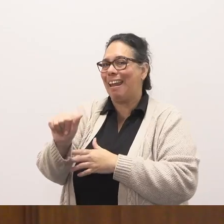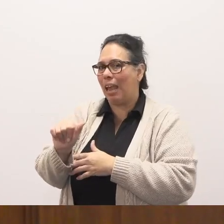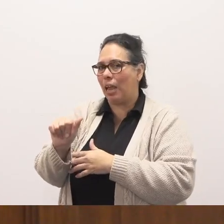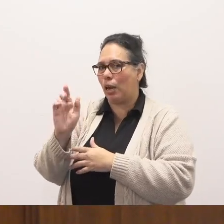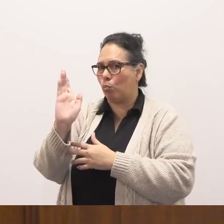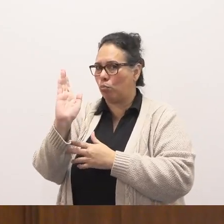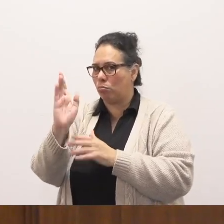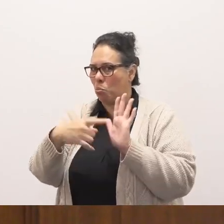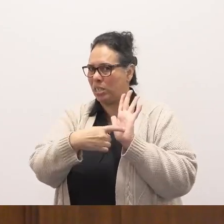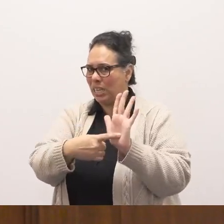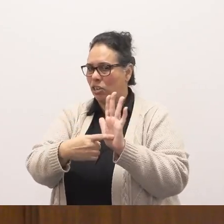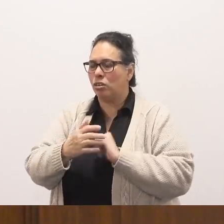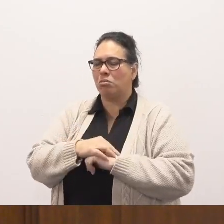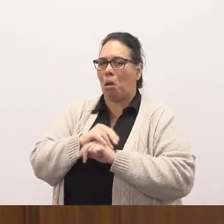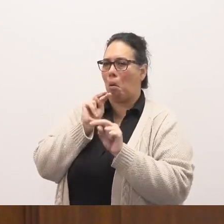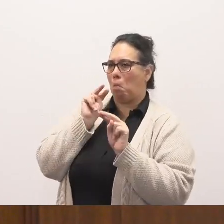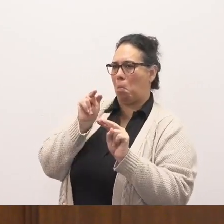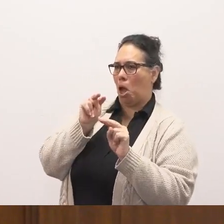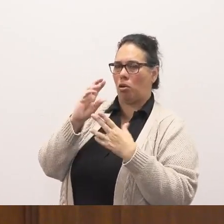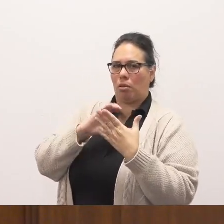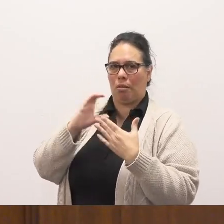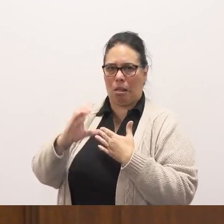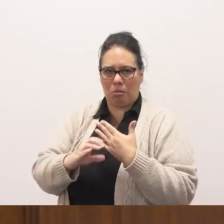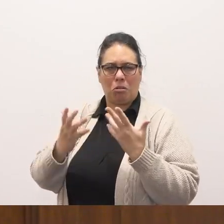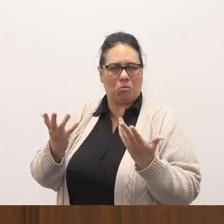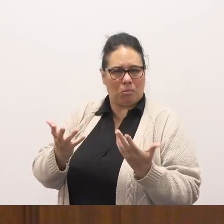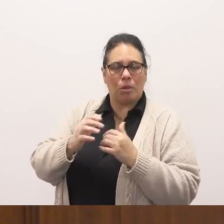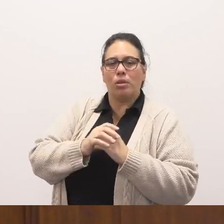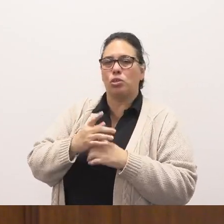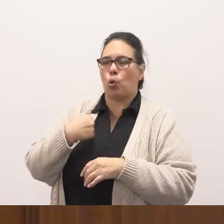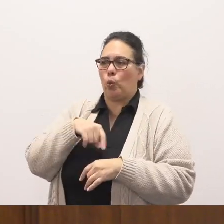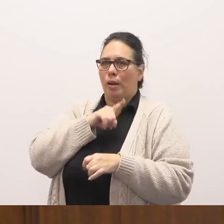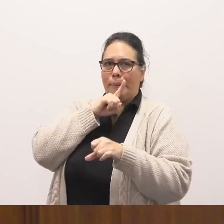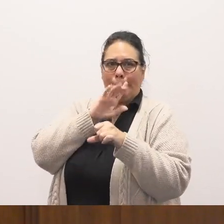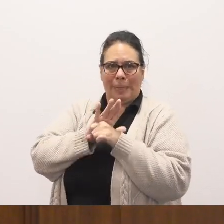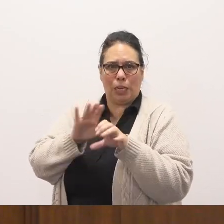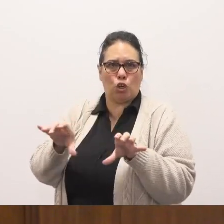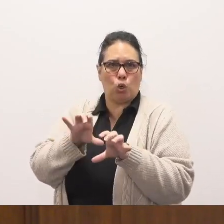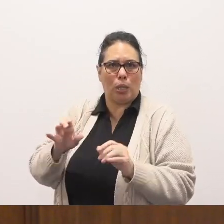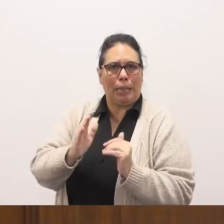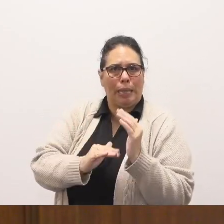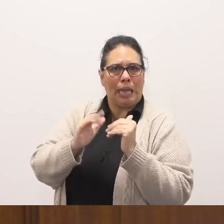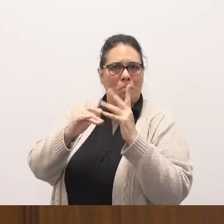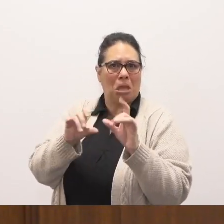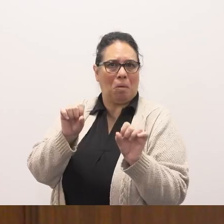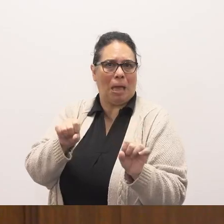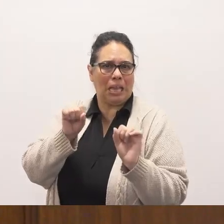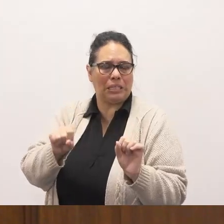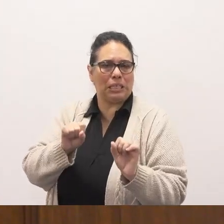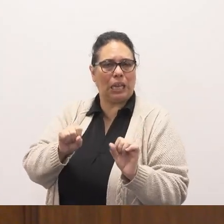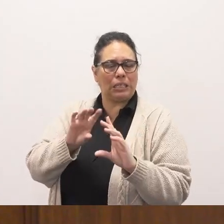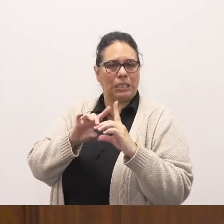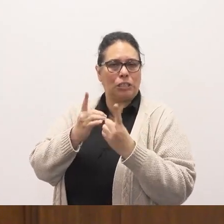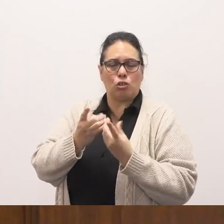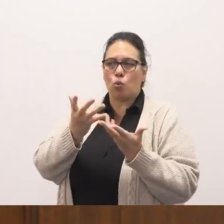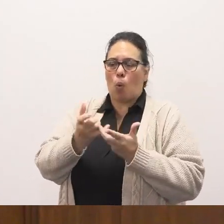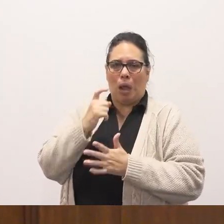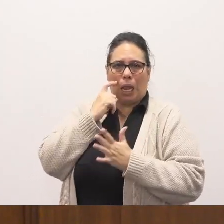So I think it's part of what we committed to doing, building capacity as a district. So I just wanna acknowledge that we'll have key members